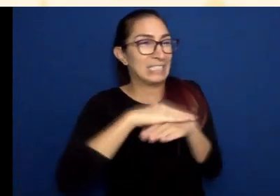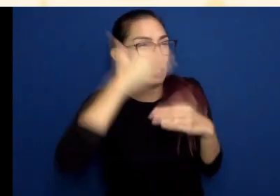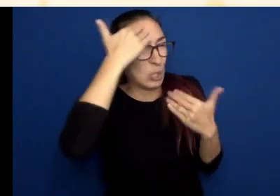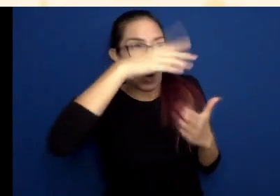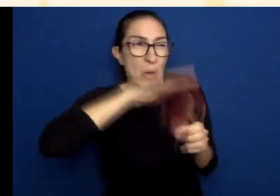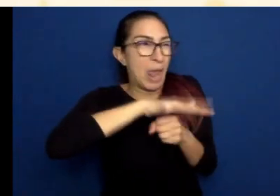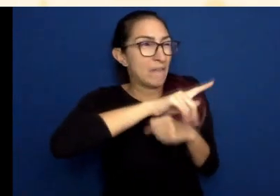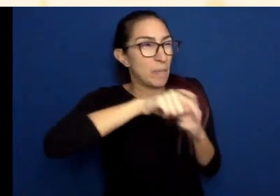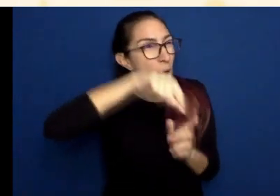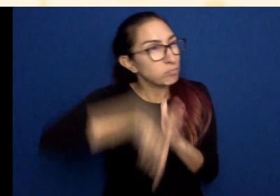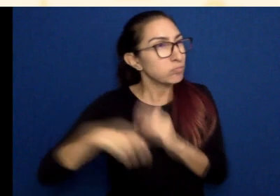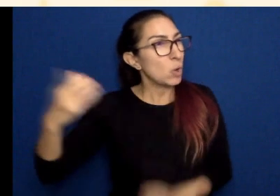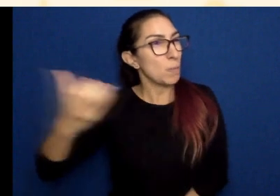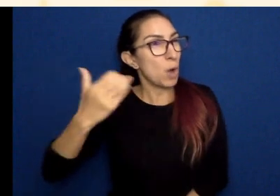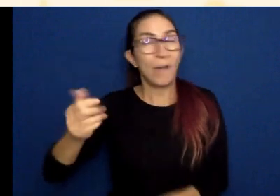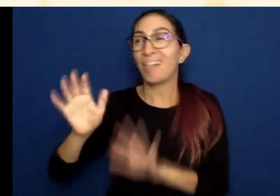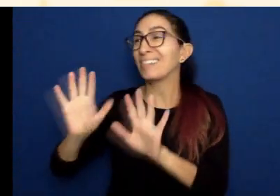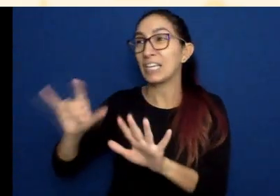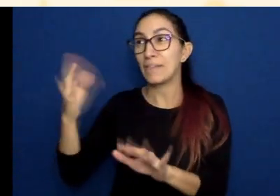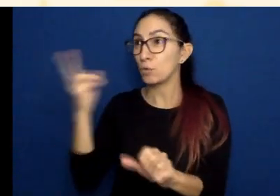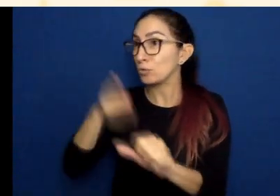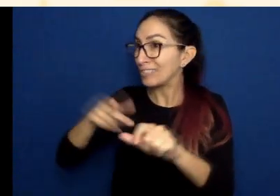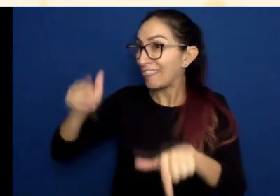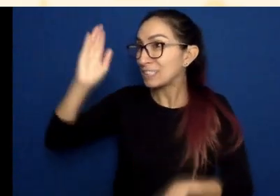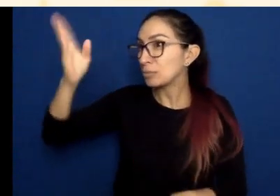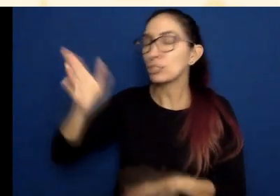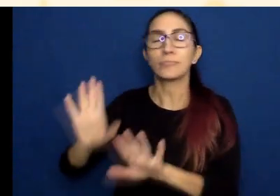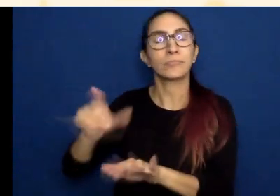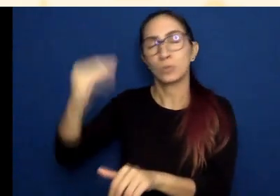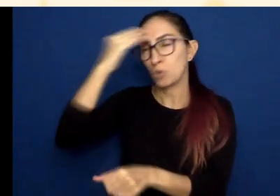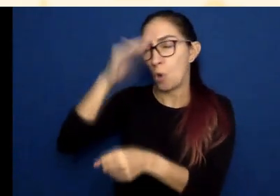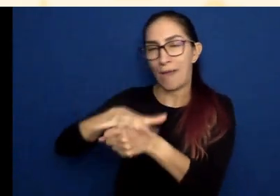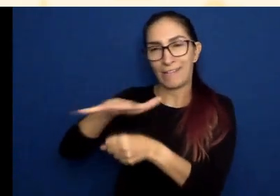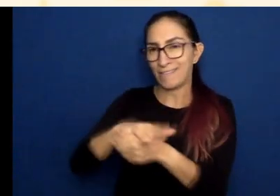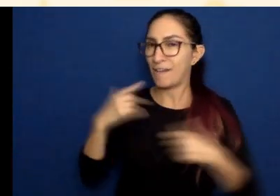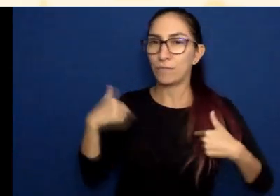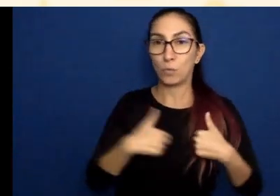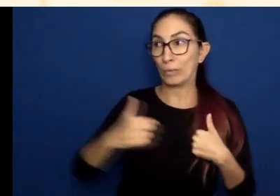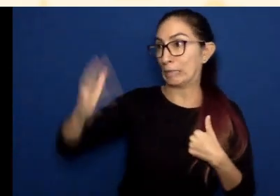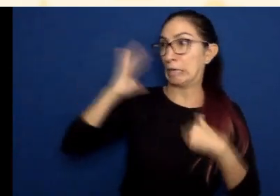if you're in this presentation, you know enough about mobile. We didn't know very much about mobile until we did this.